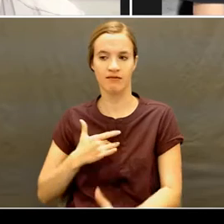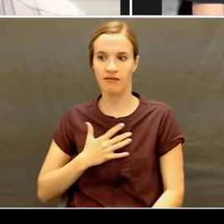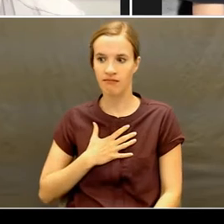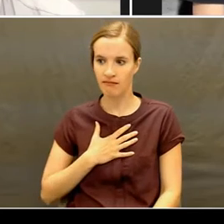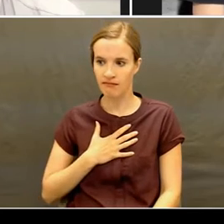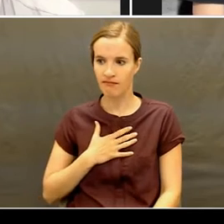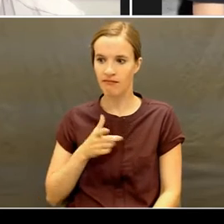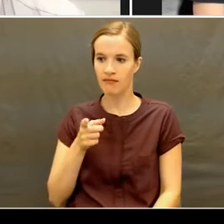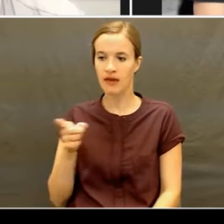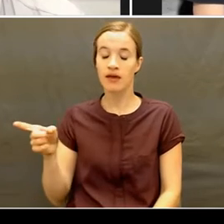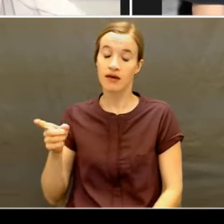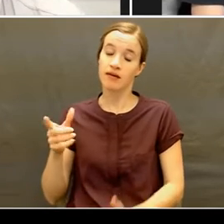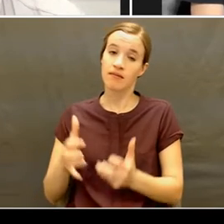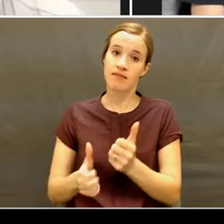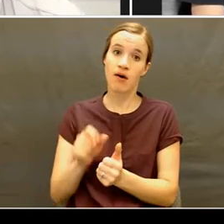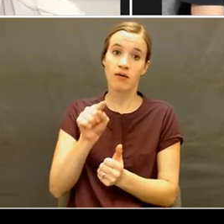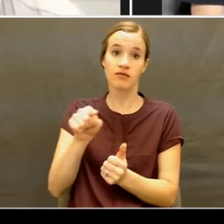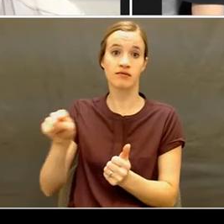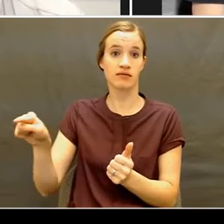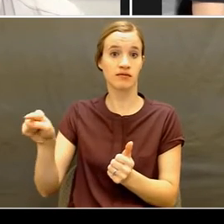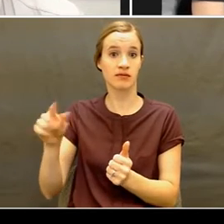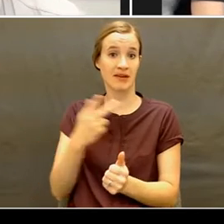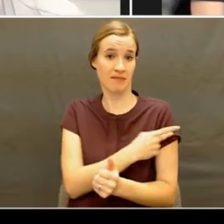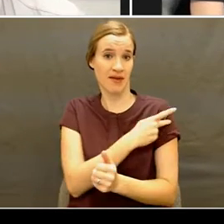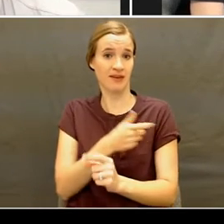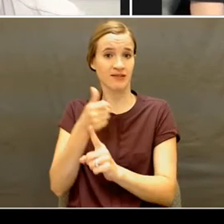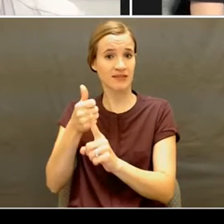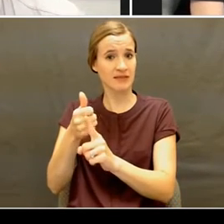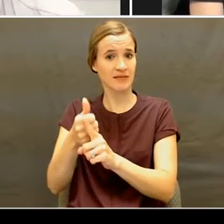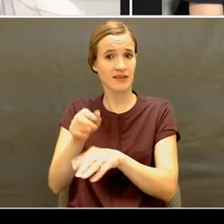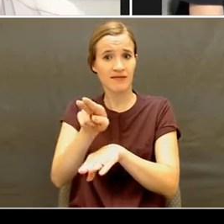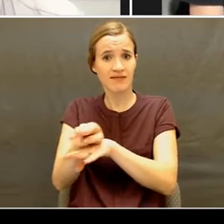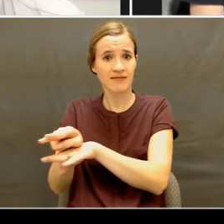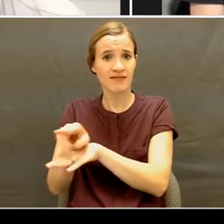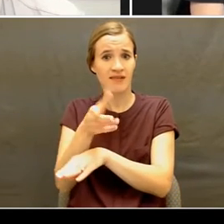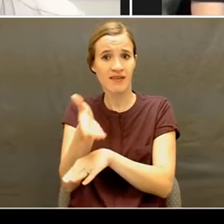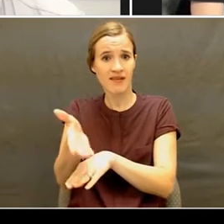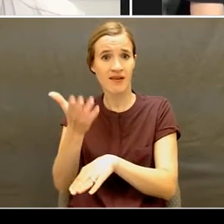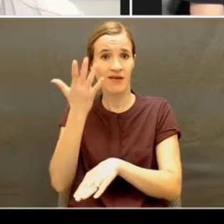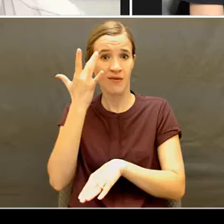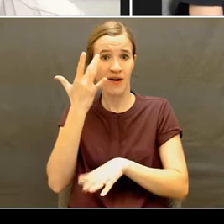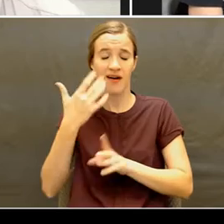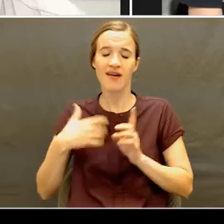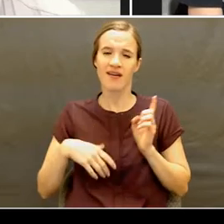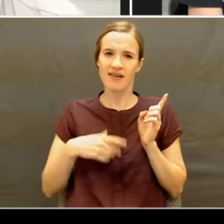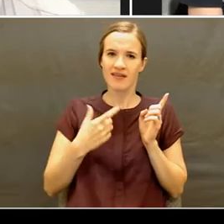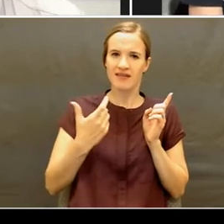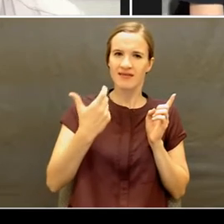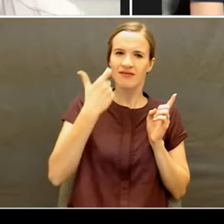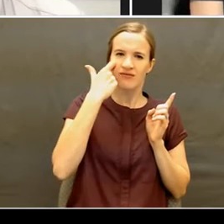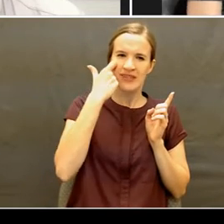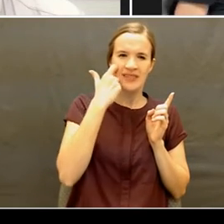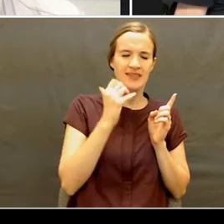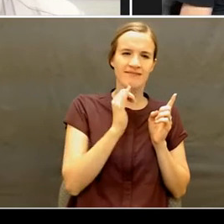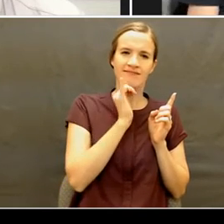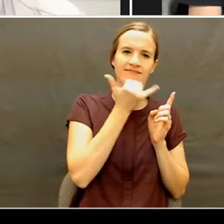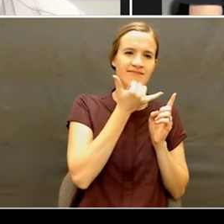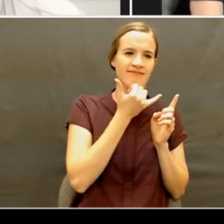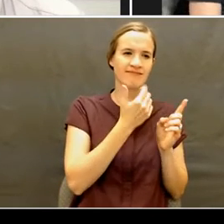high drama because it was mostly a lot of, a lot of quads. A lot of para's that were coming in